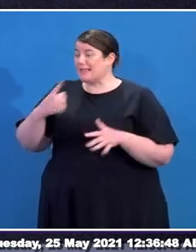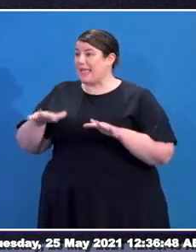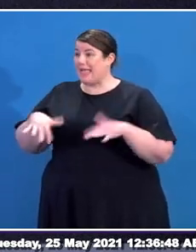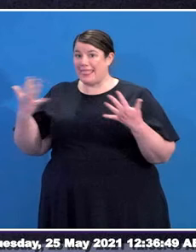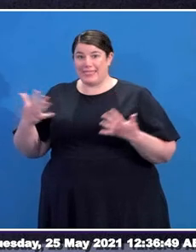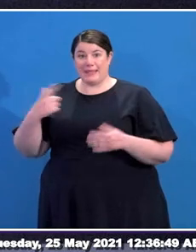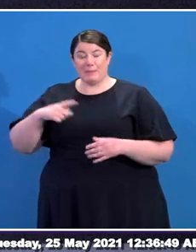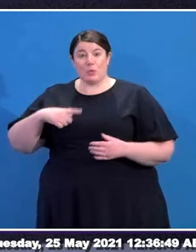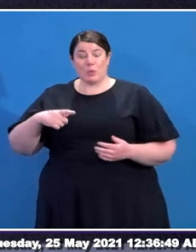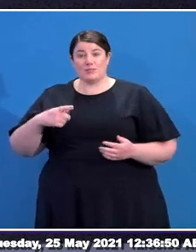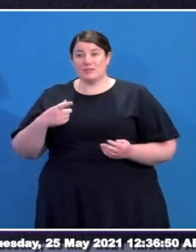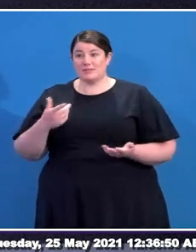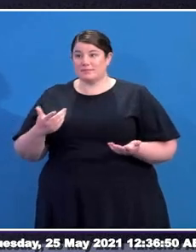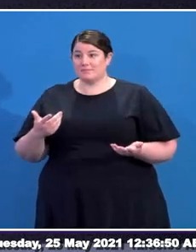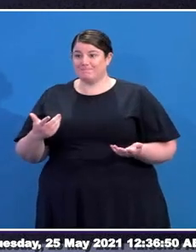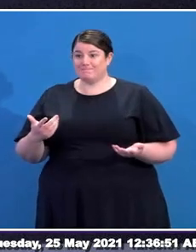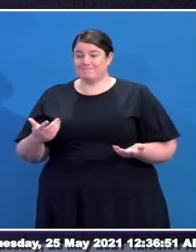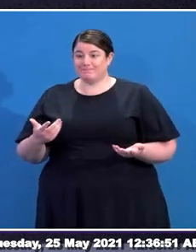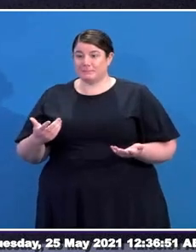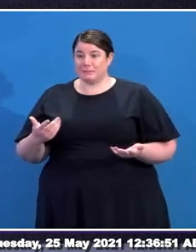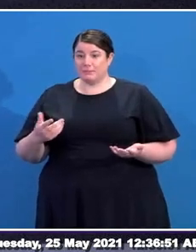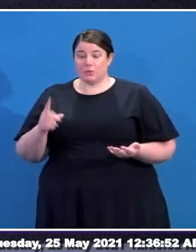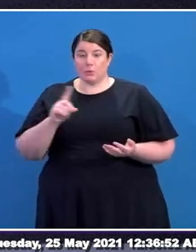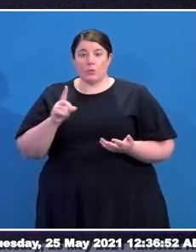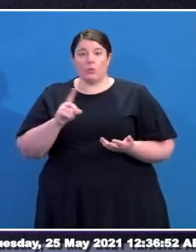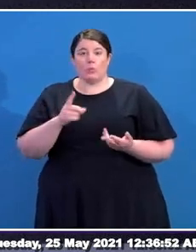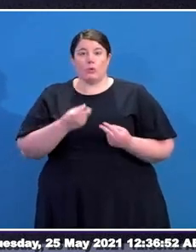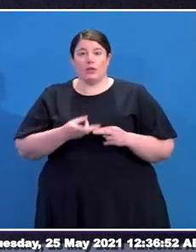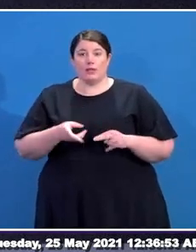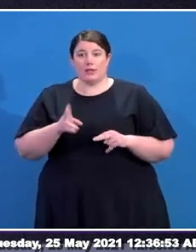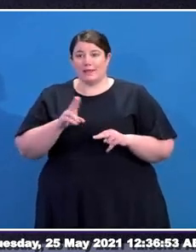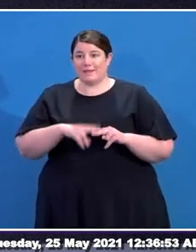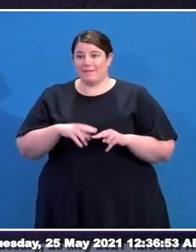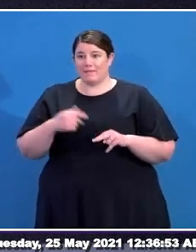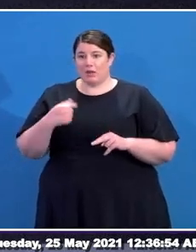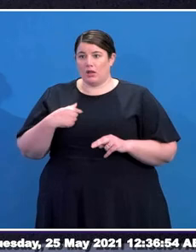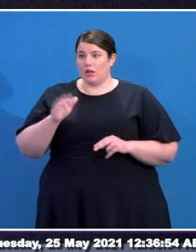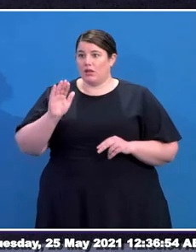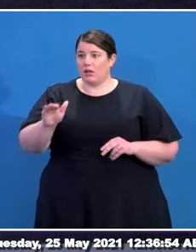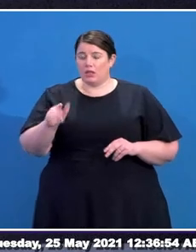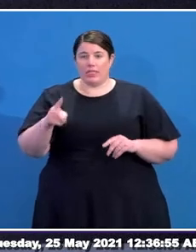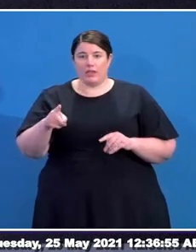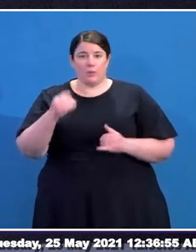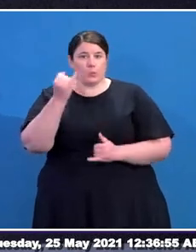anyone's -- - influence anyone in the house, you know, and the way they